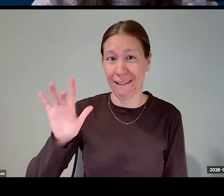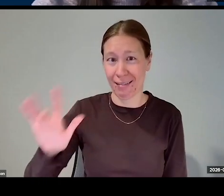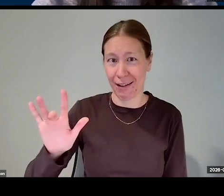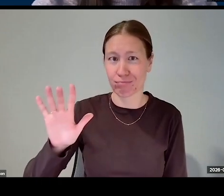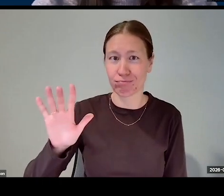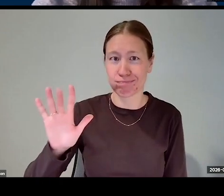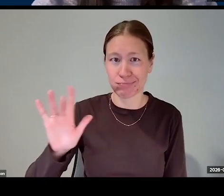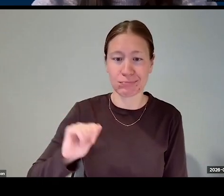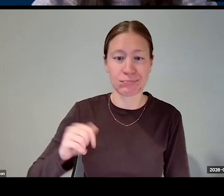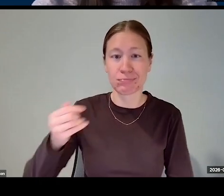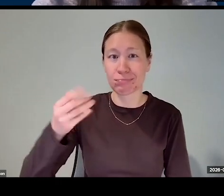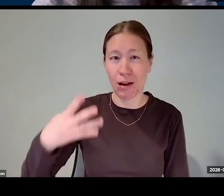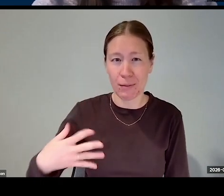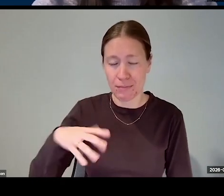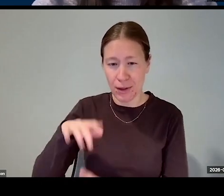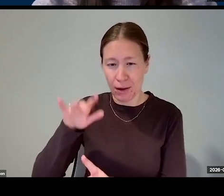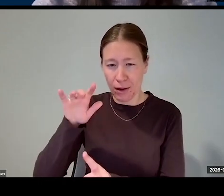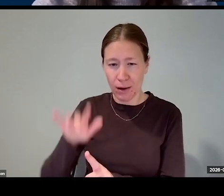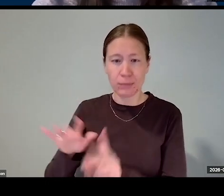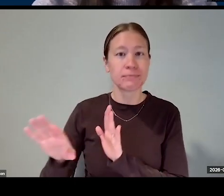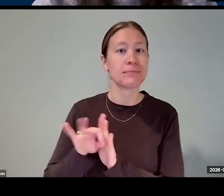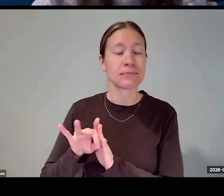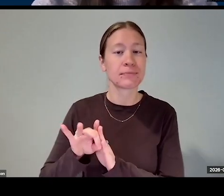and choose set image as background.